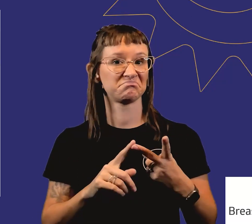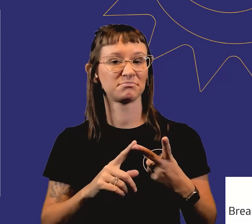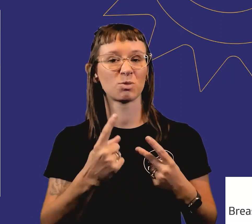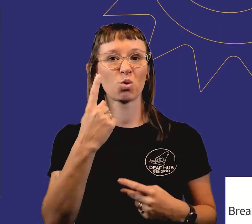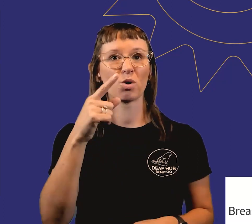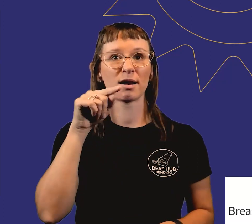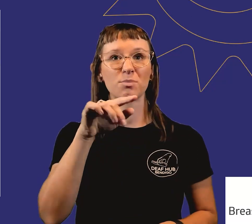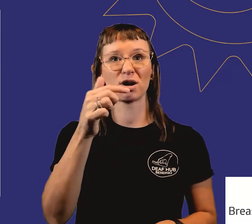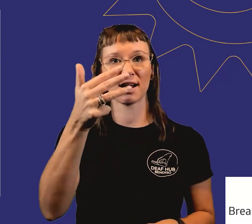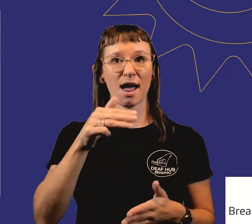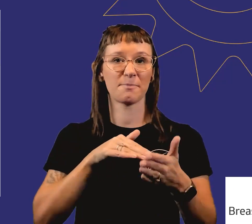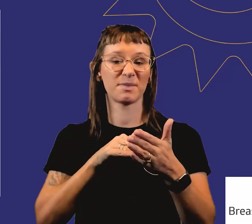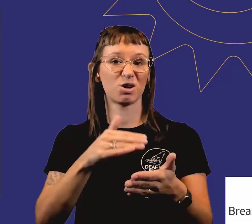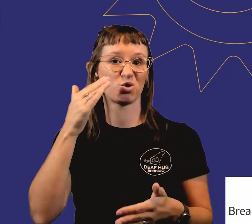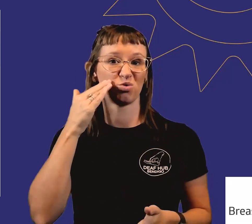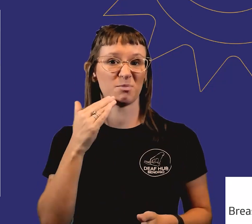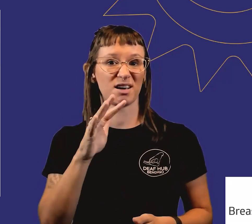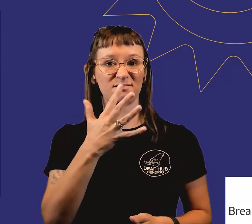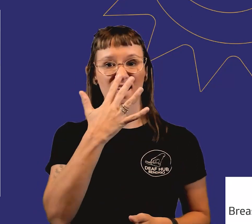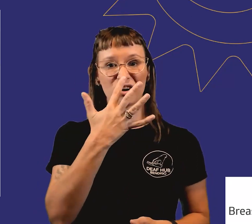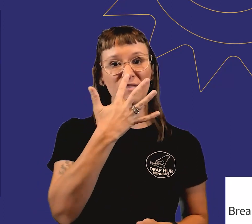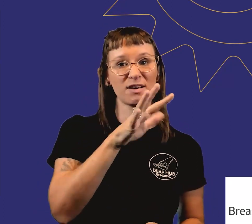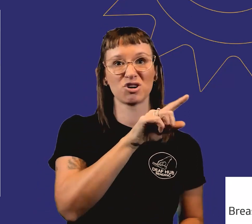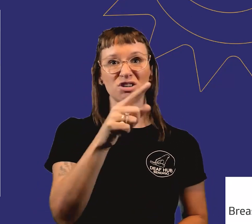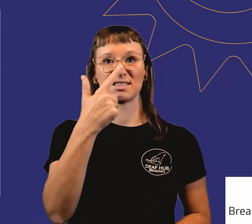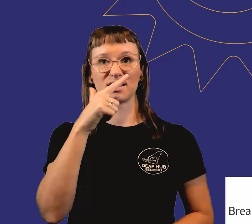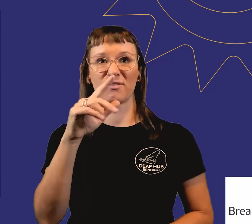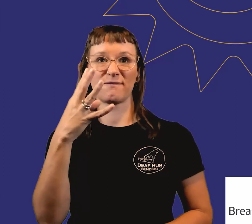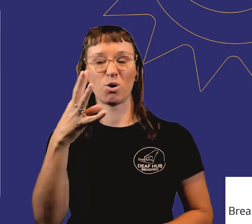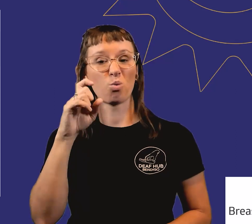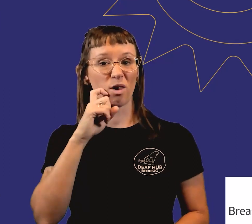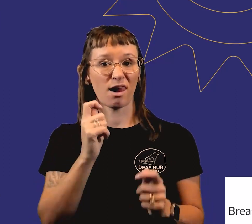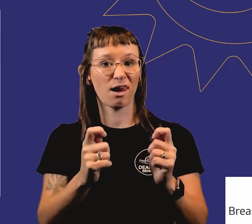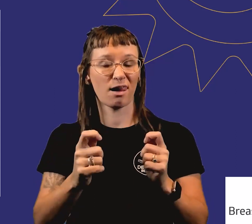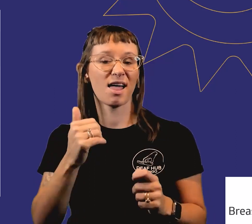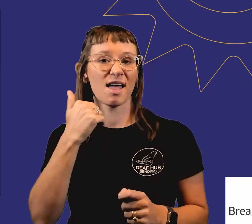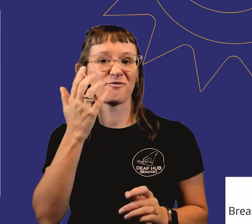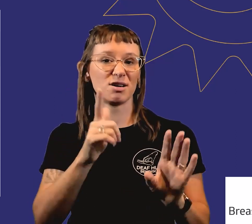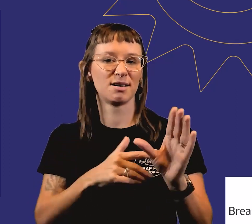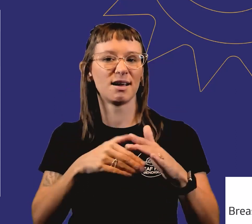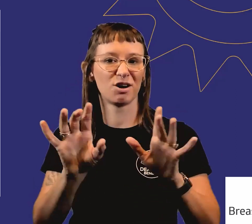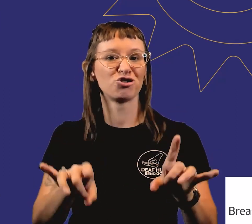1.9 million women aged 50 to 74 participate in screening in Australia each year.